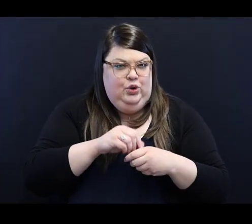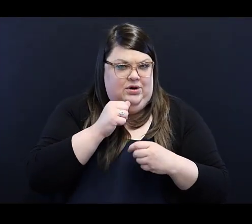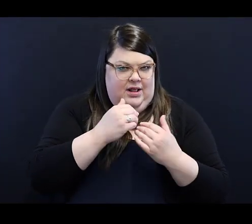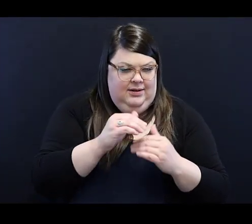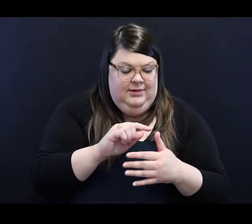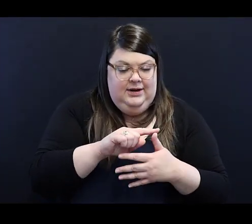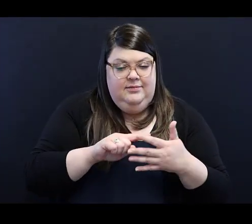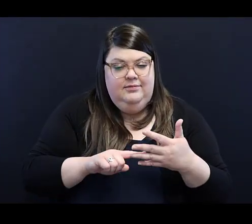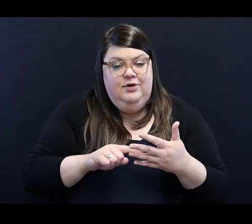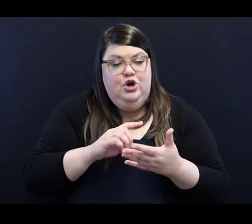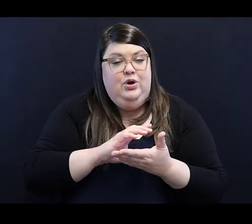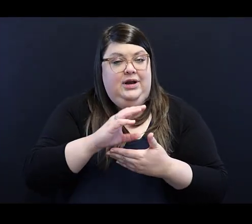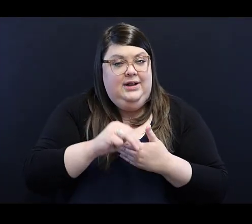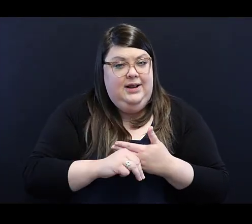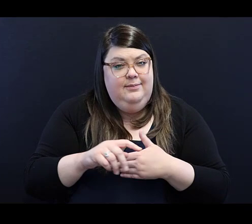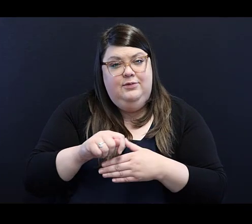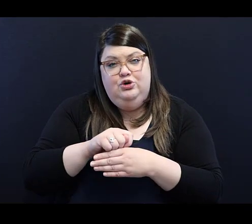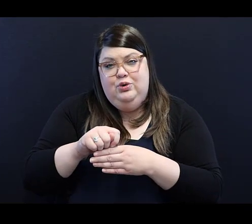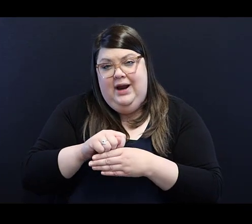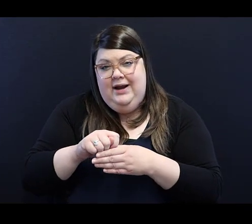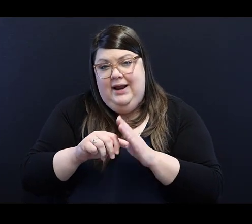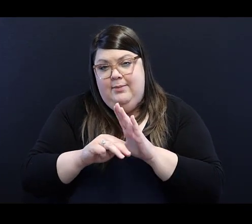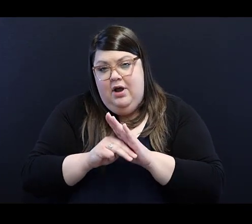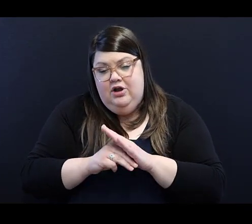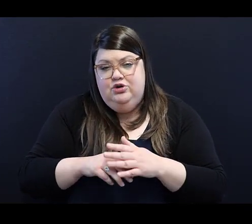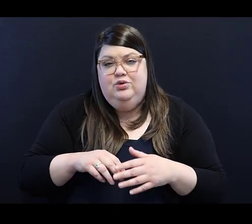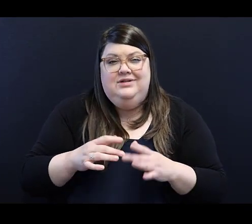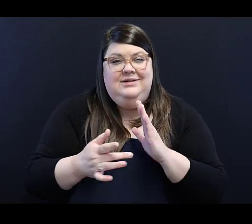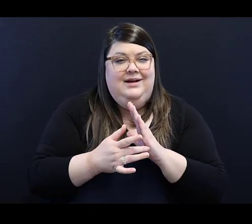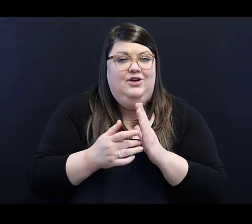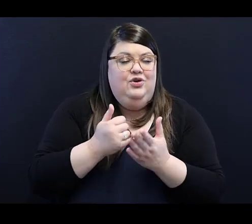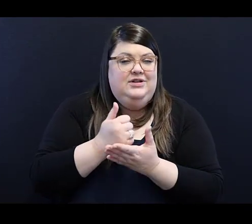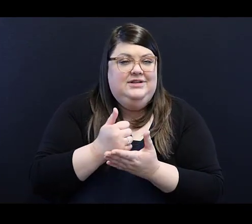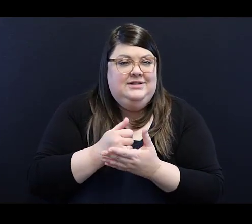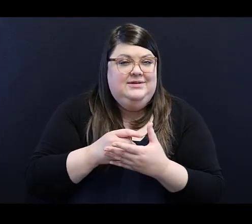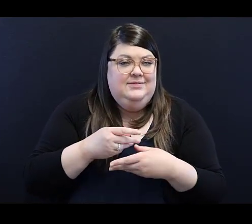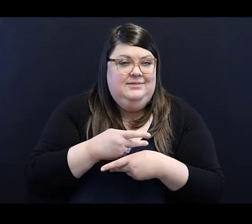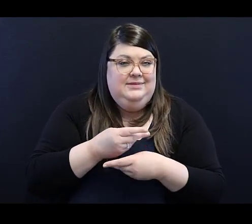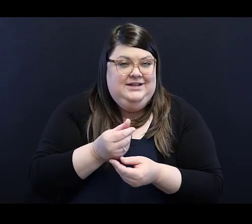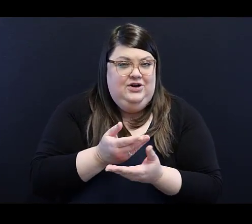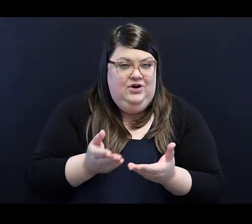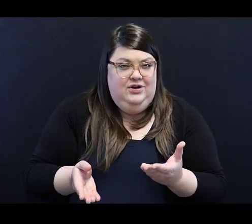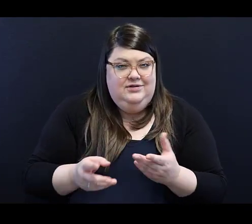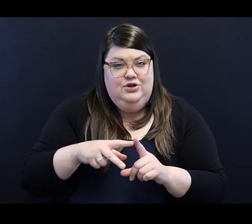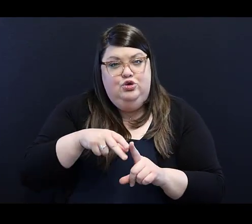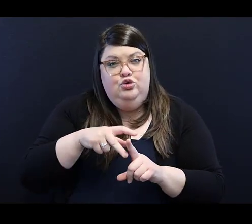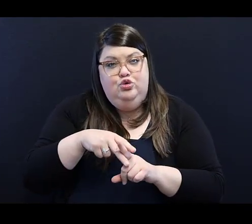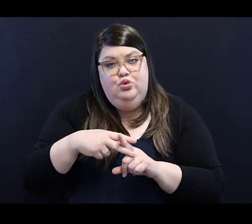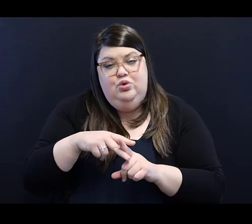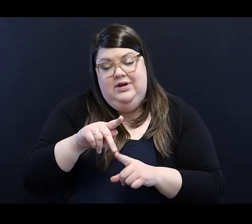training modules, technical assistance materials, toolkits, guides, and webinars.